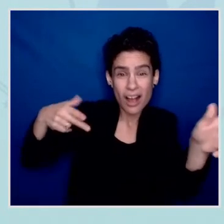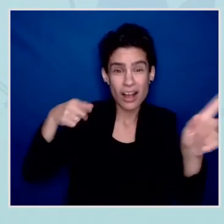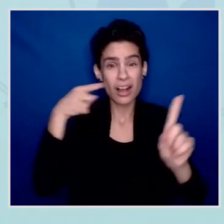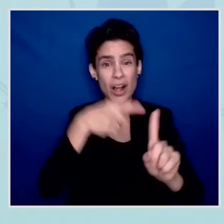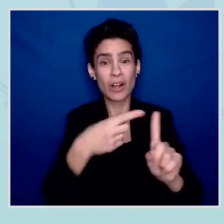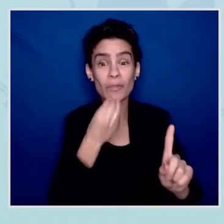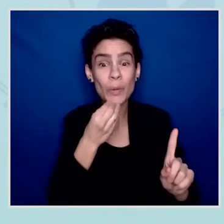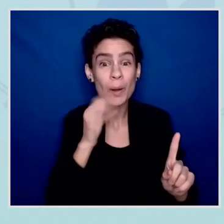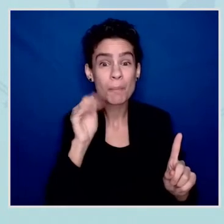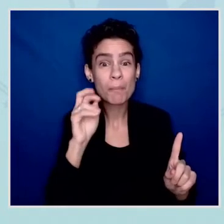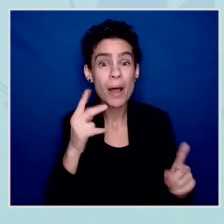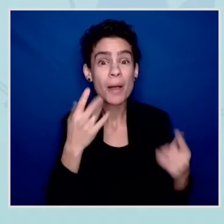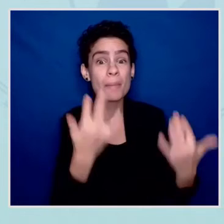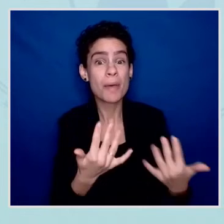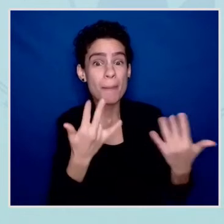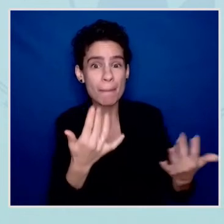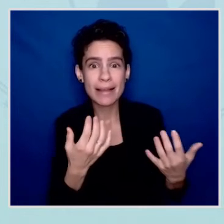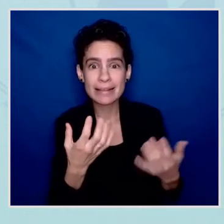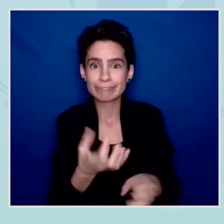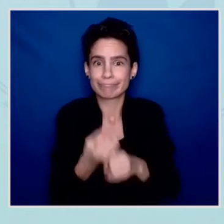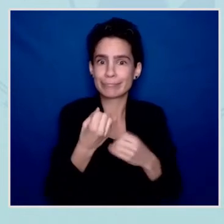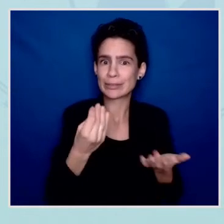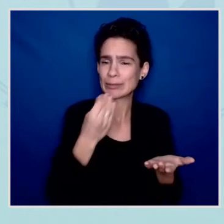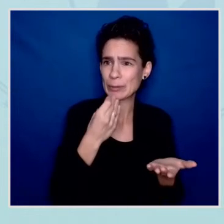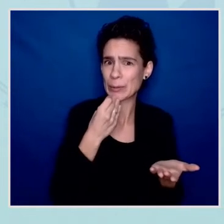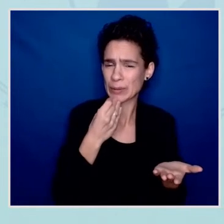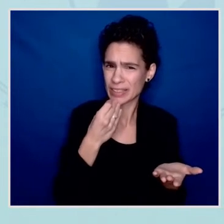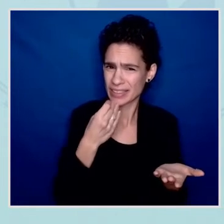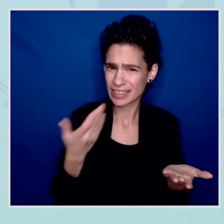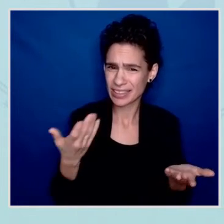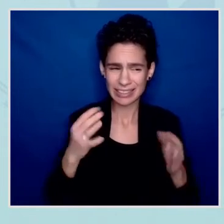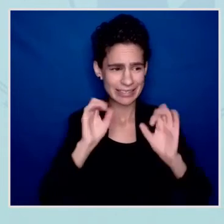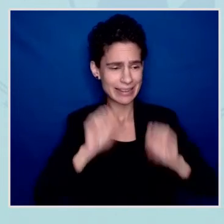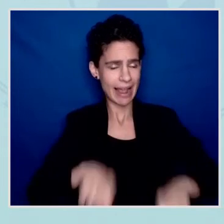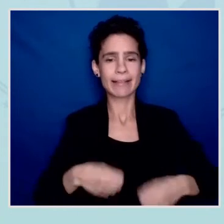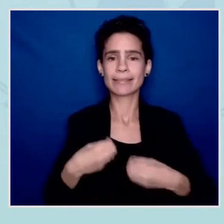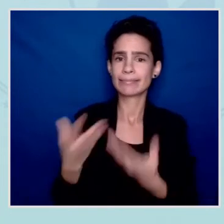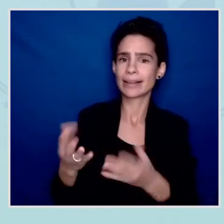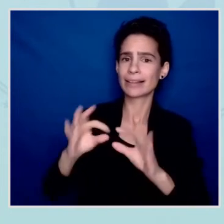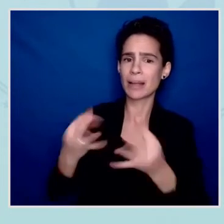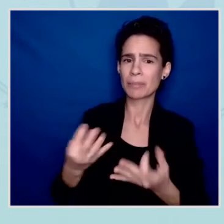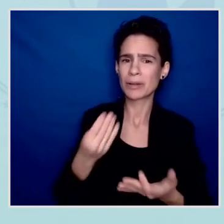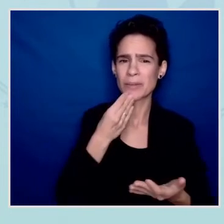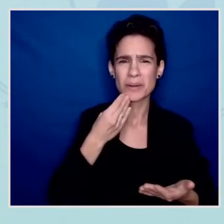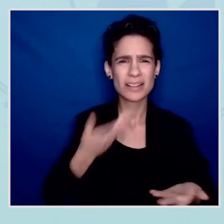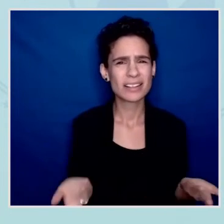THINK OF THIS, THE UNITED STATES OF AMERICA, PEOPLE ARE LINED UP FOR MILES IN THEIR